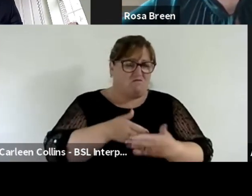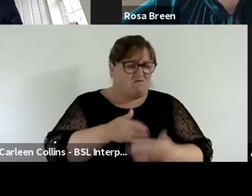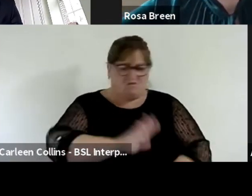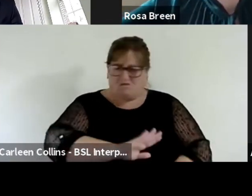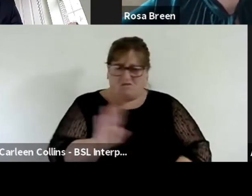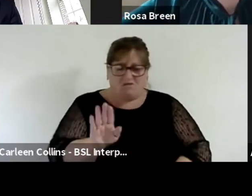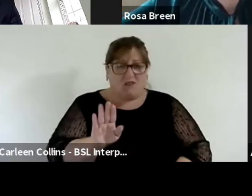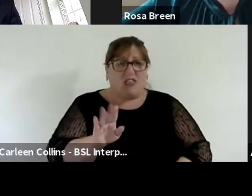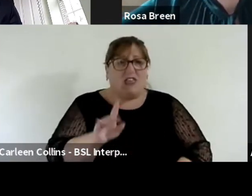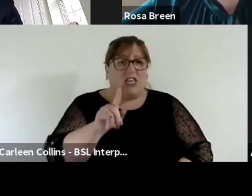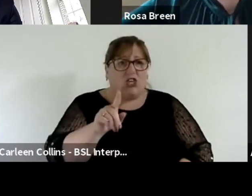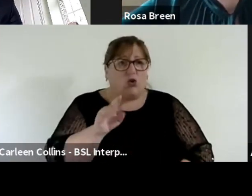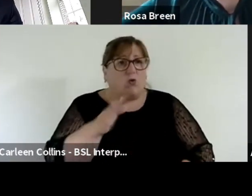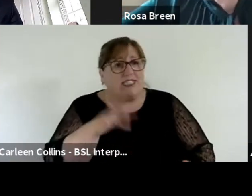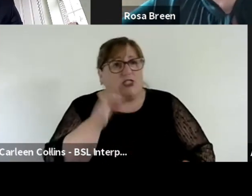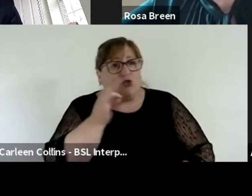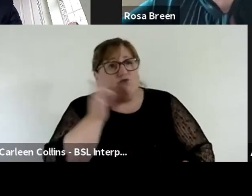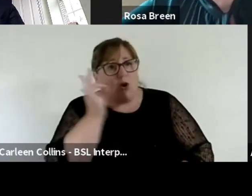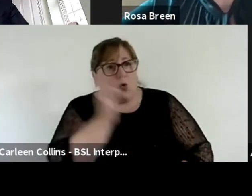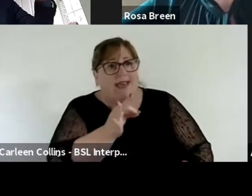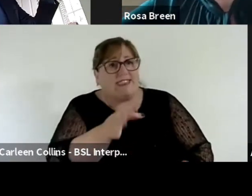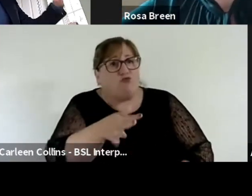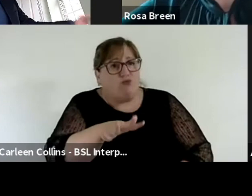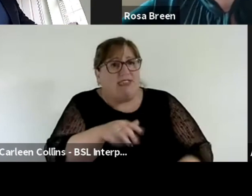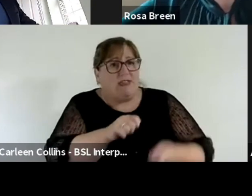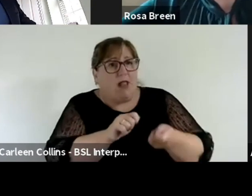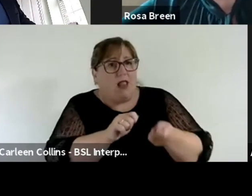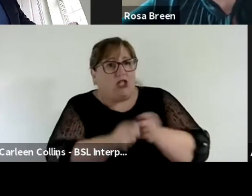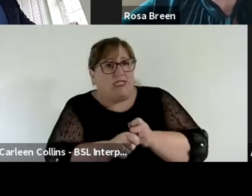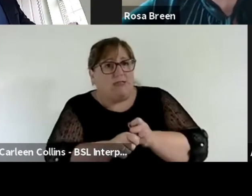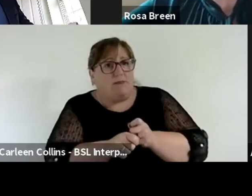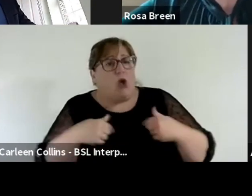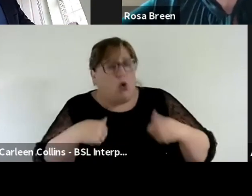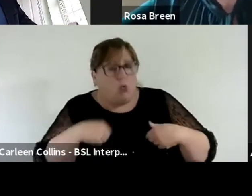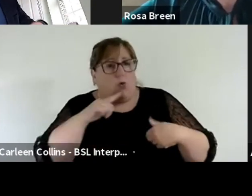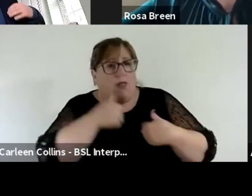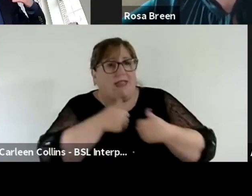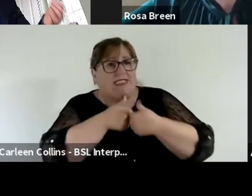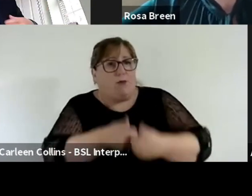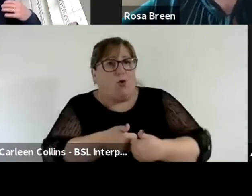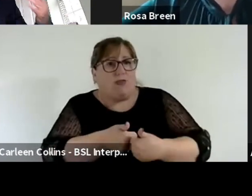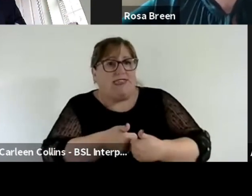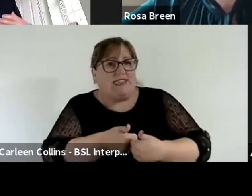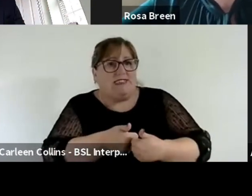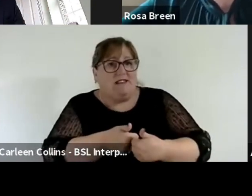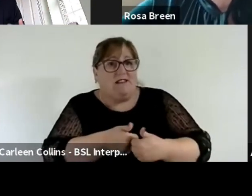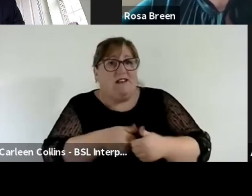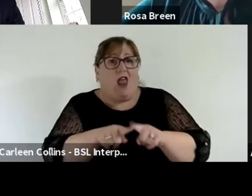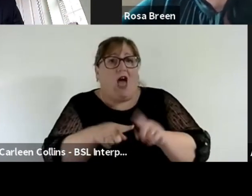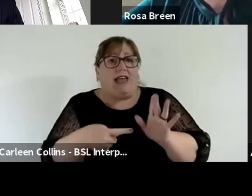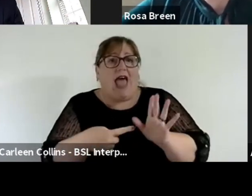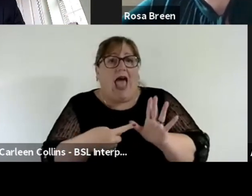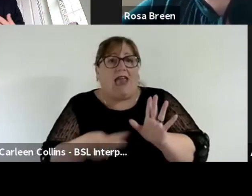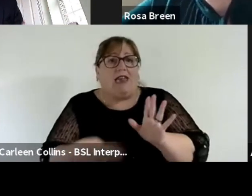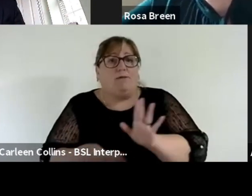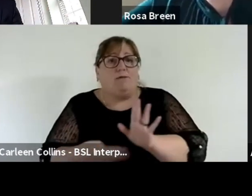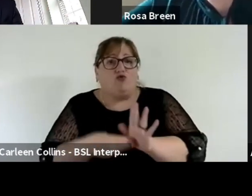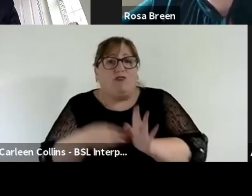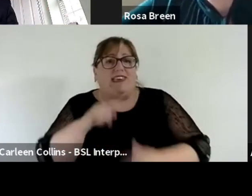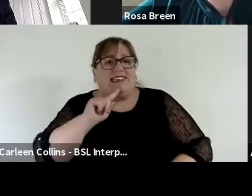It isn't a barrier to applying at all.